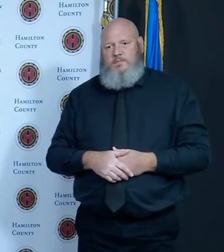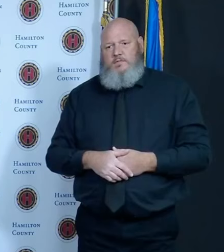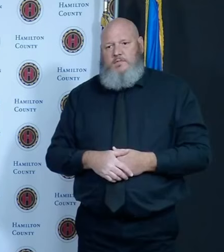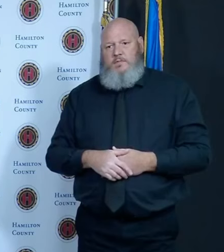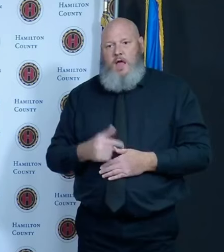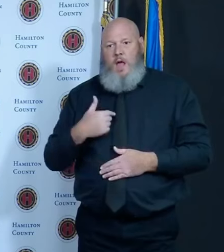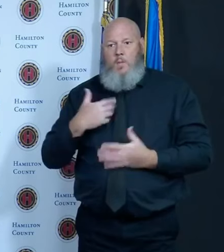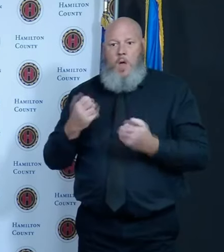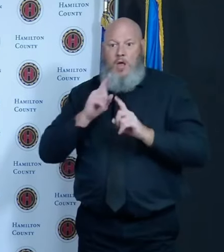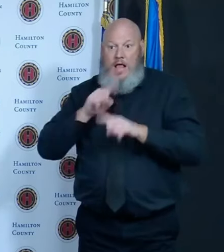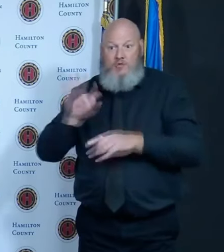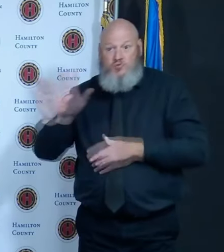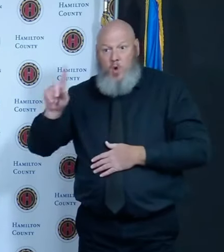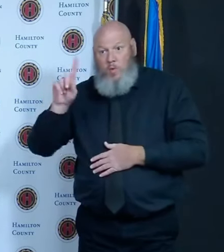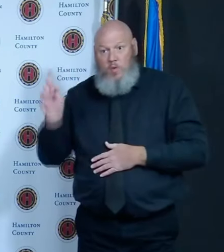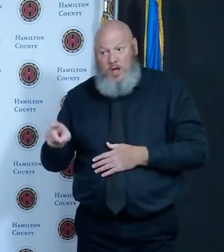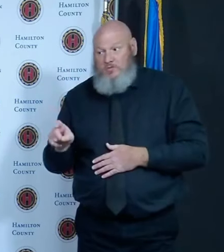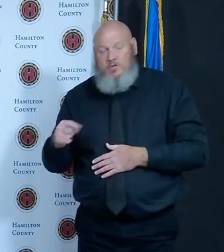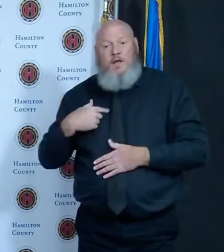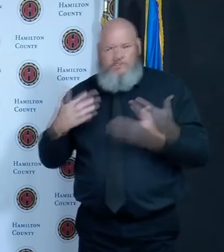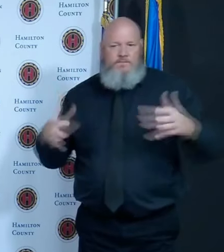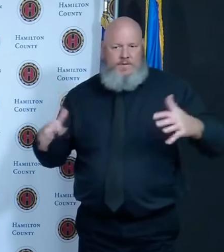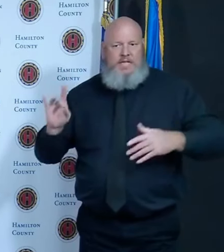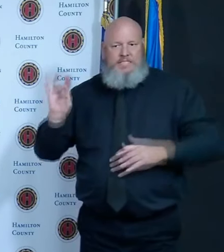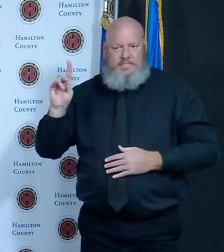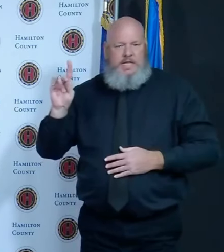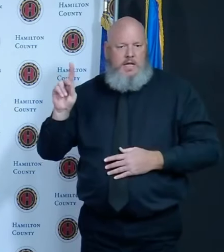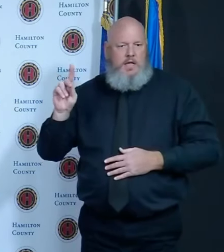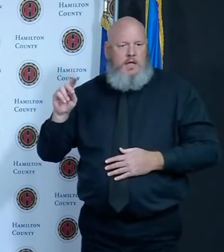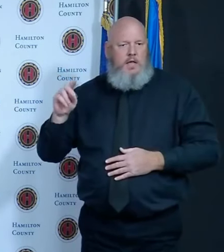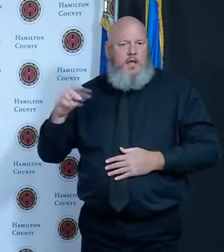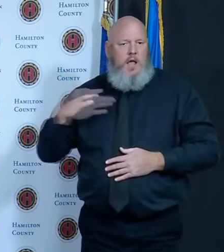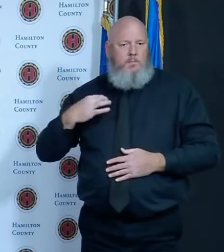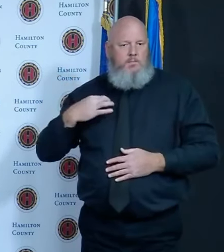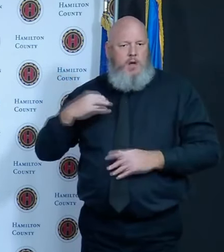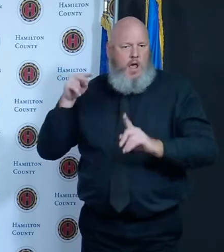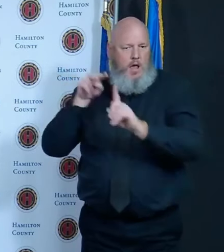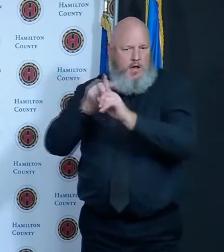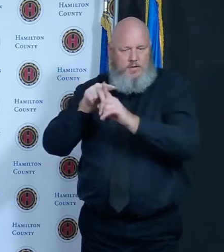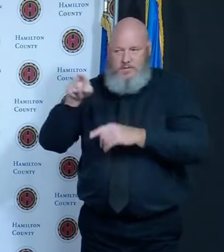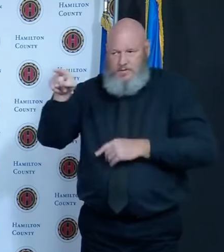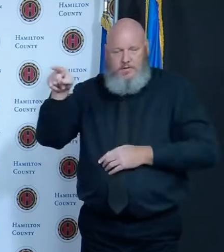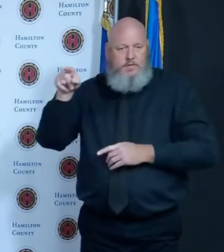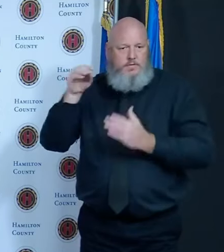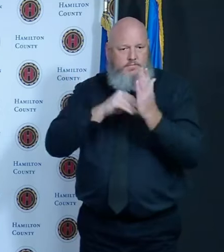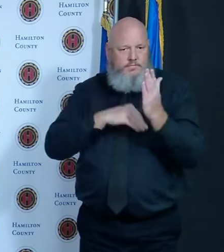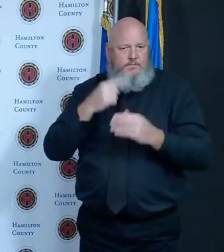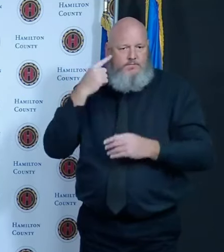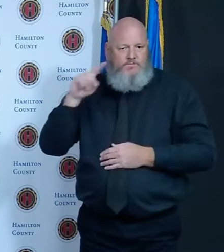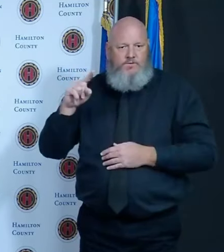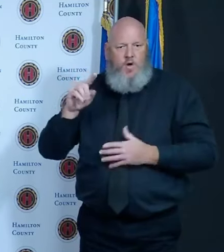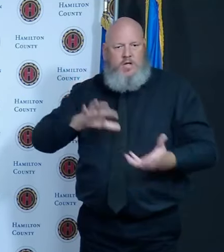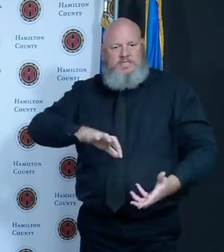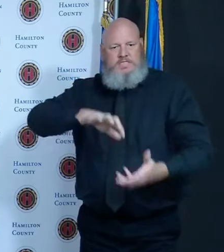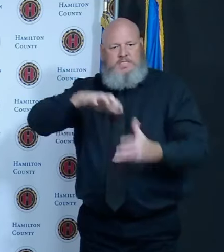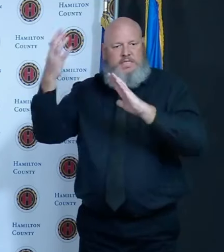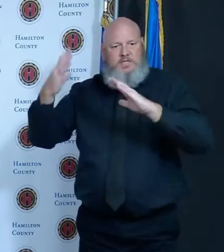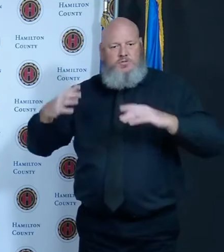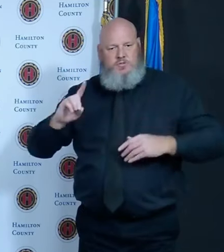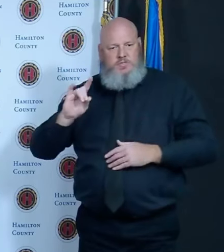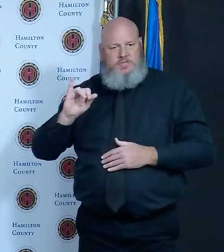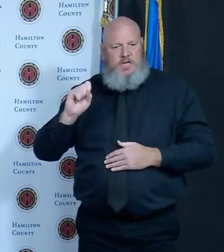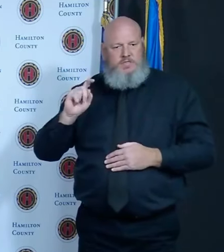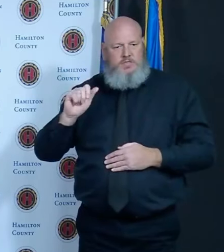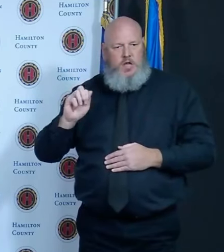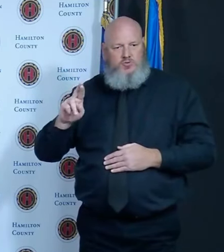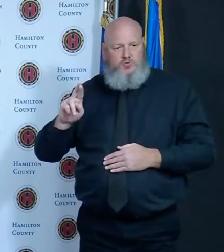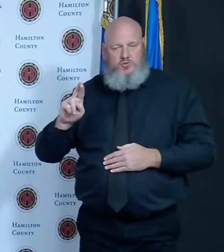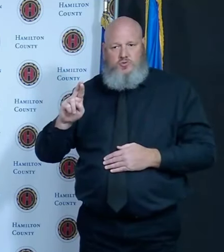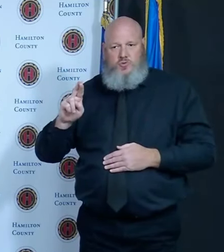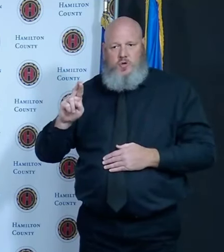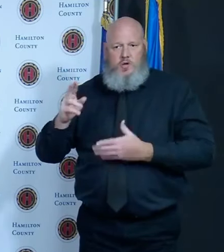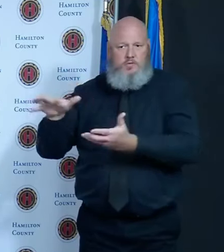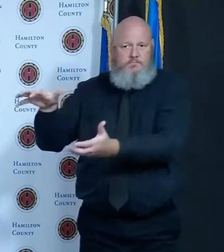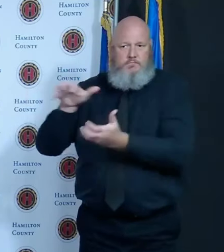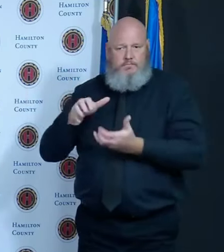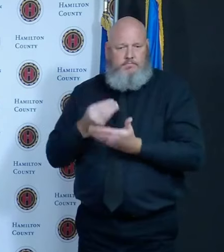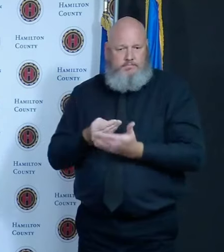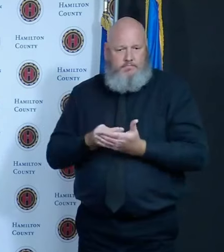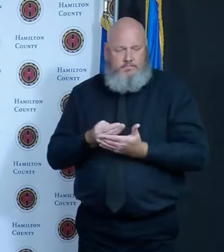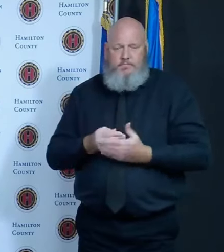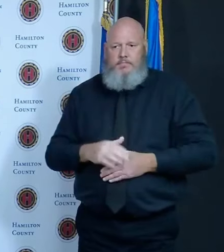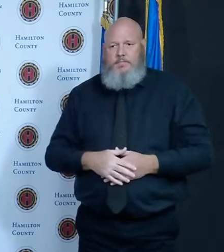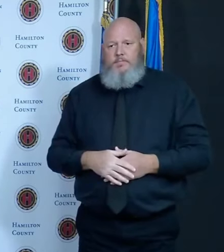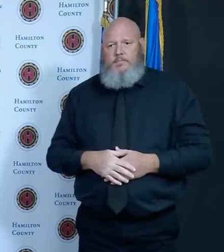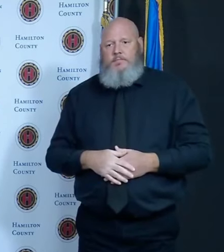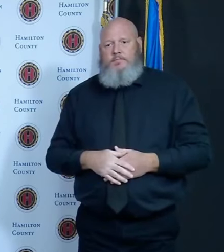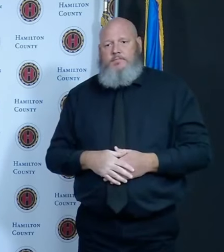the disaster relief fund and the PPP fund I will be very transparent and say that the